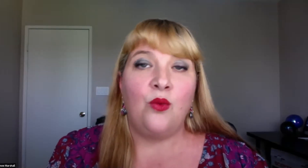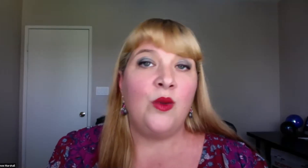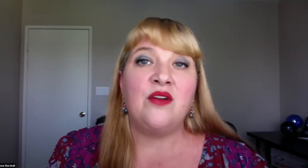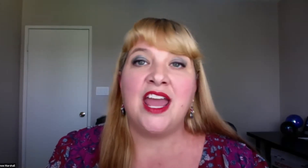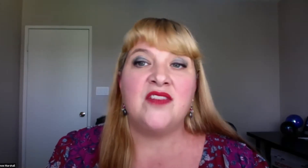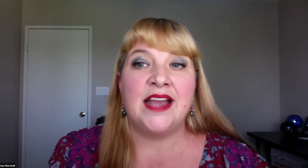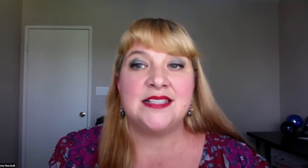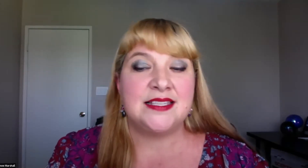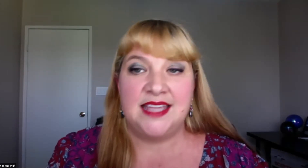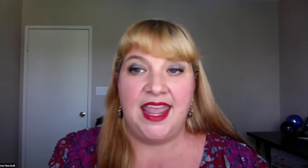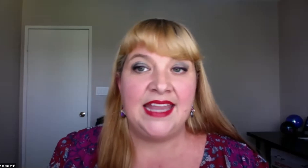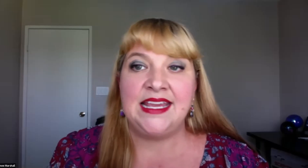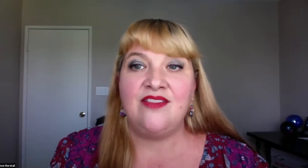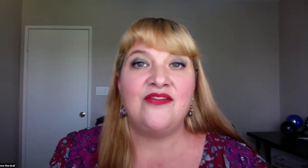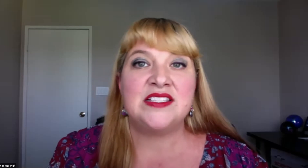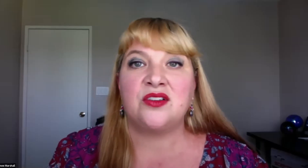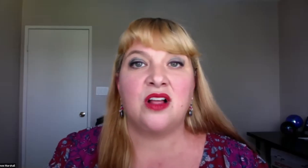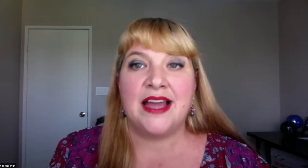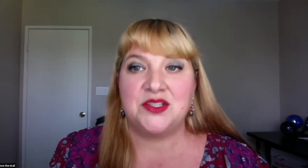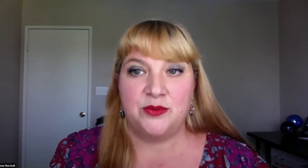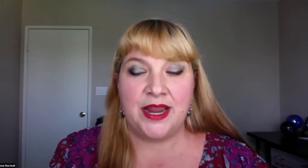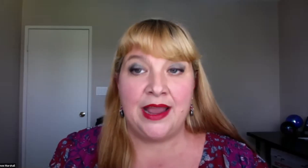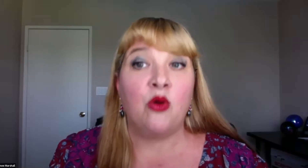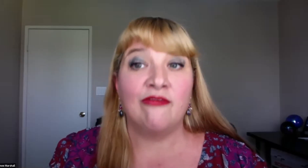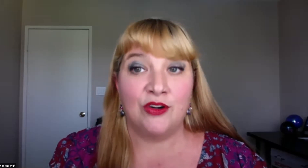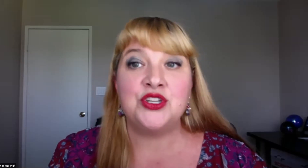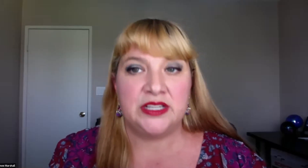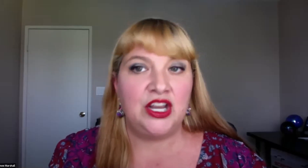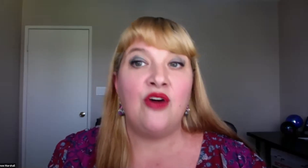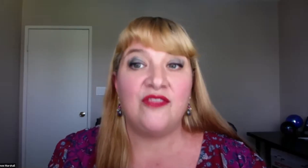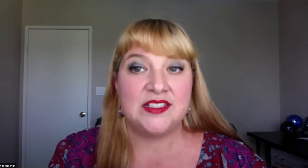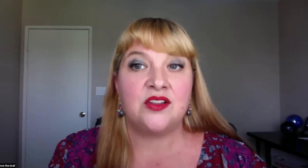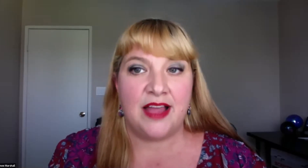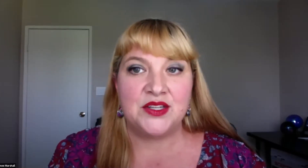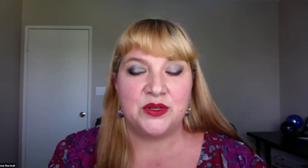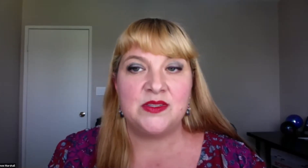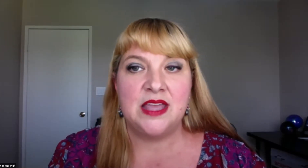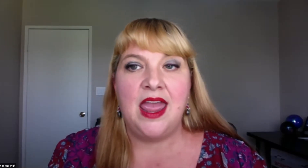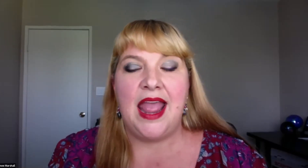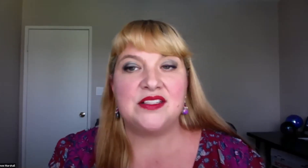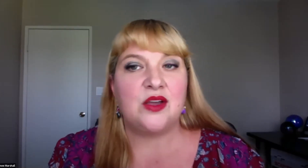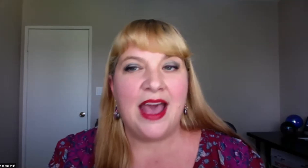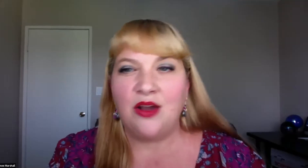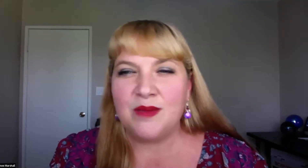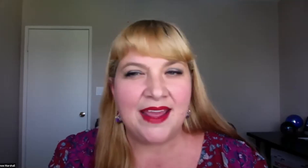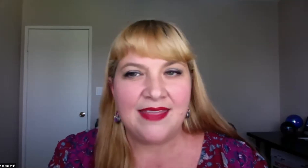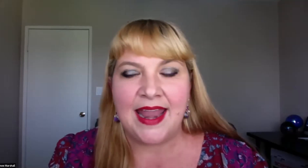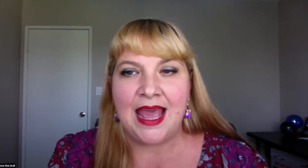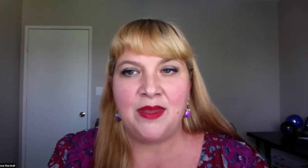Renee Marshall: We don't have access to any physical classrooms right now or virtually no physical classrooms. And so how do we make that happen.